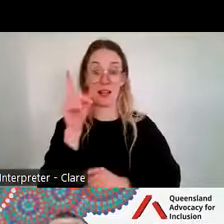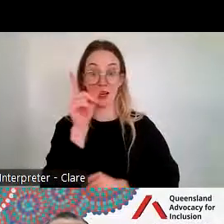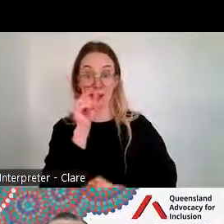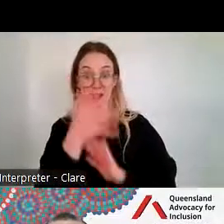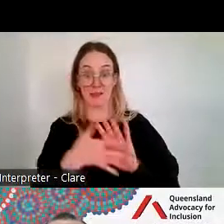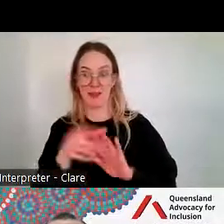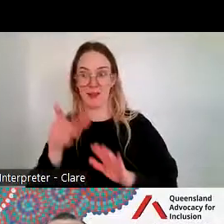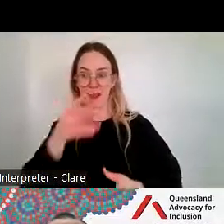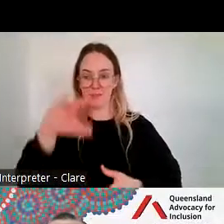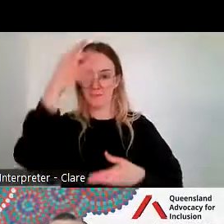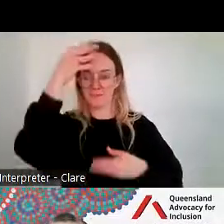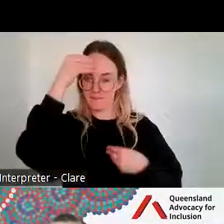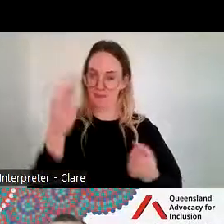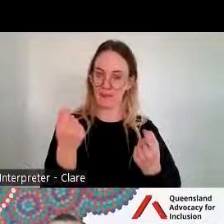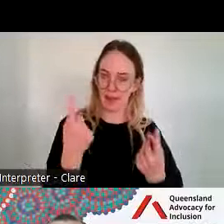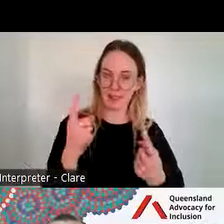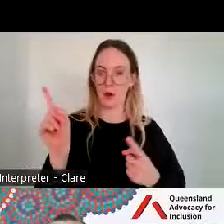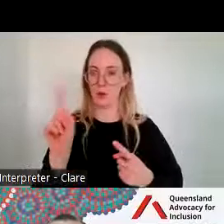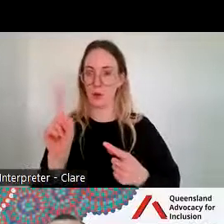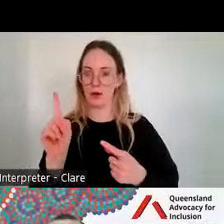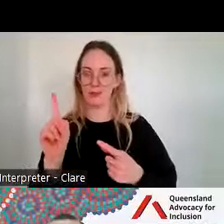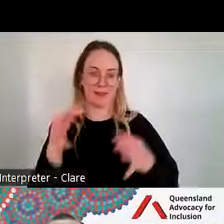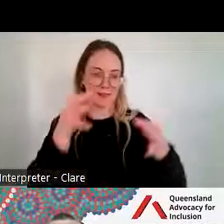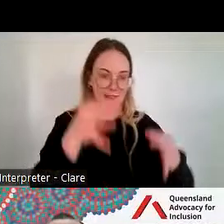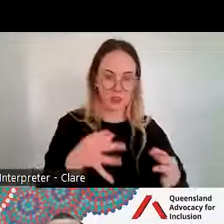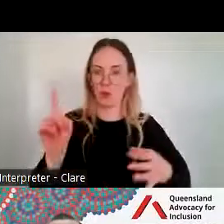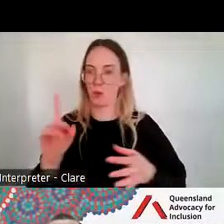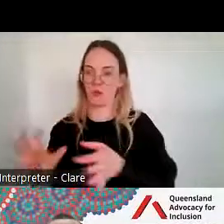a short period of time relating to the particular decision, they can understand the main available